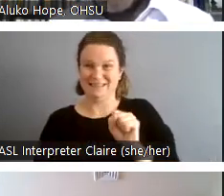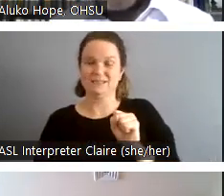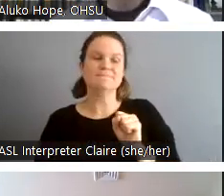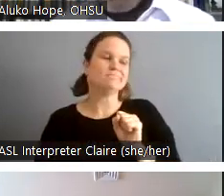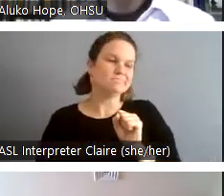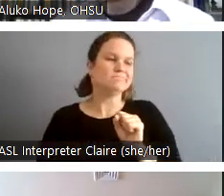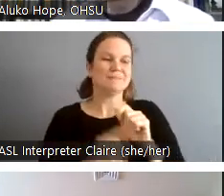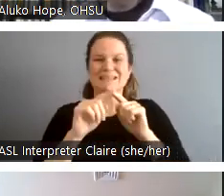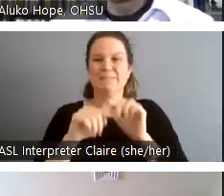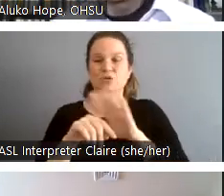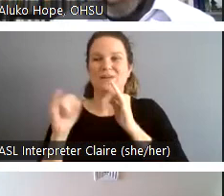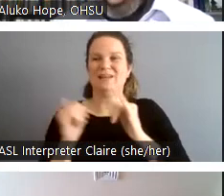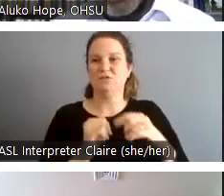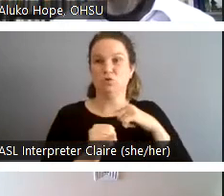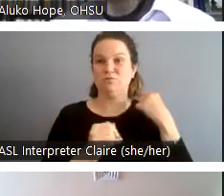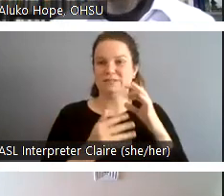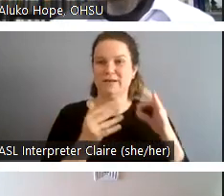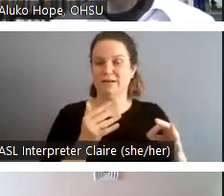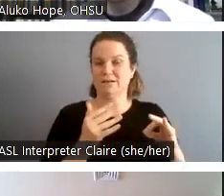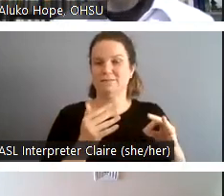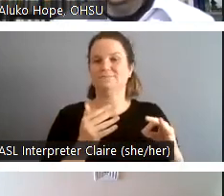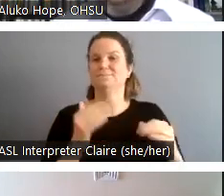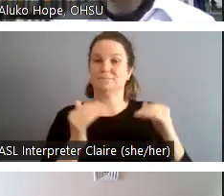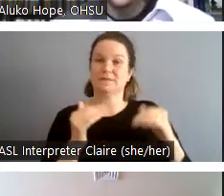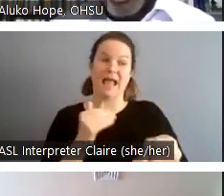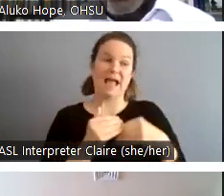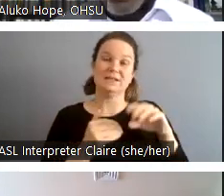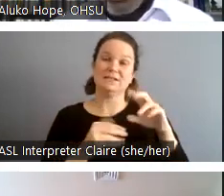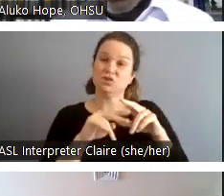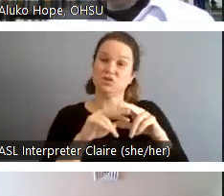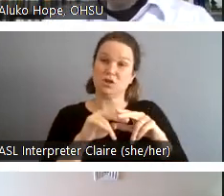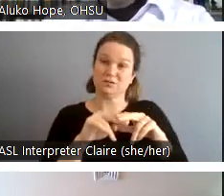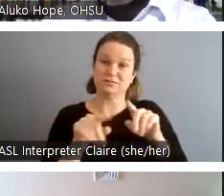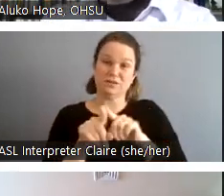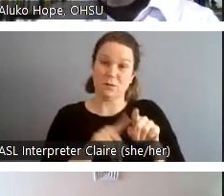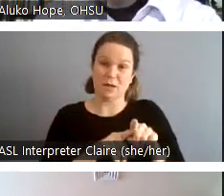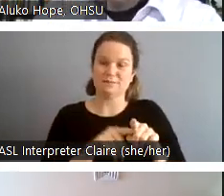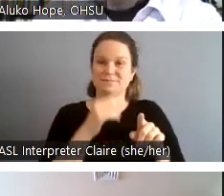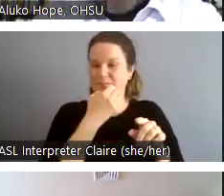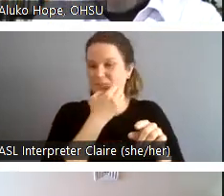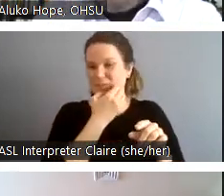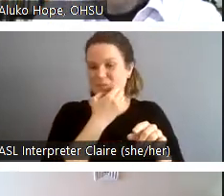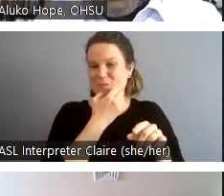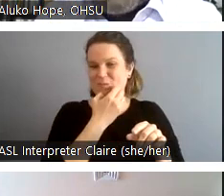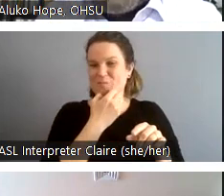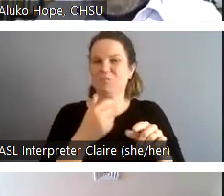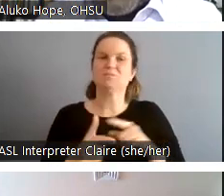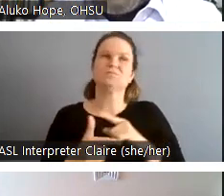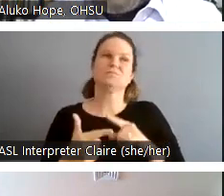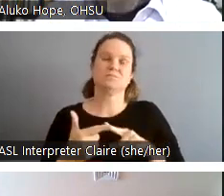your individual risk factors, liberalizing salt might be very helpful as well because some, I guess because of the electrolyte issues. And then, part of